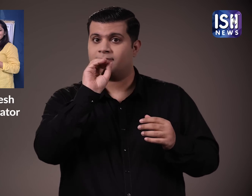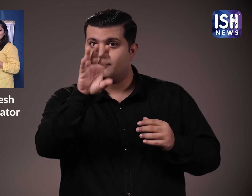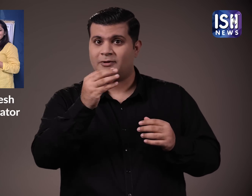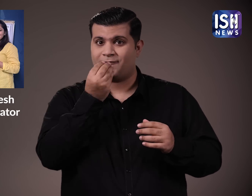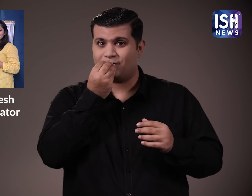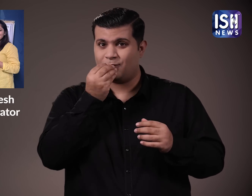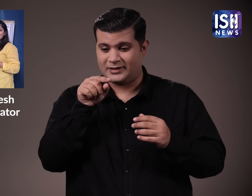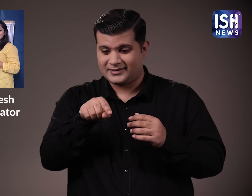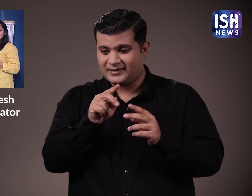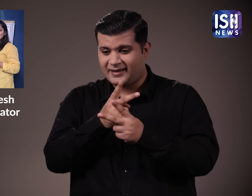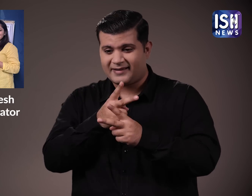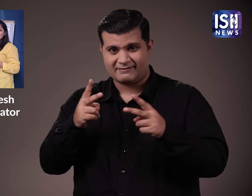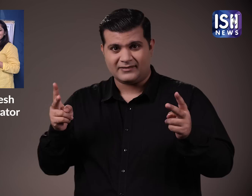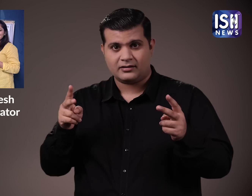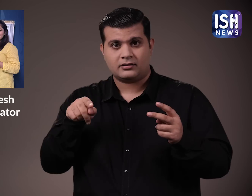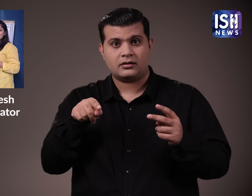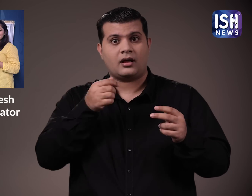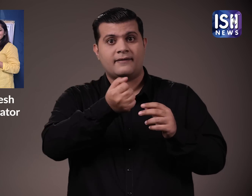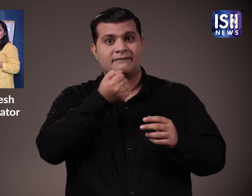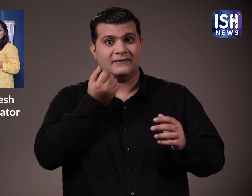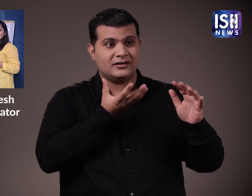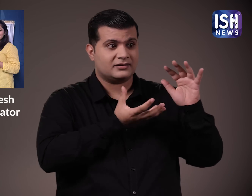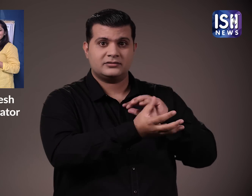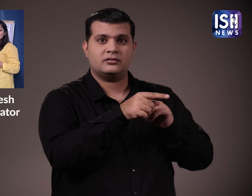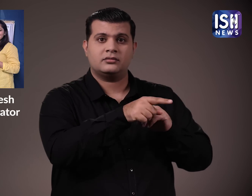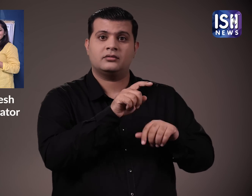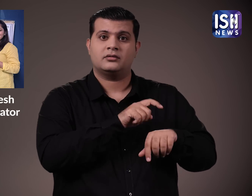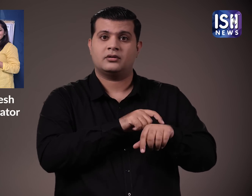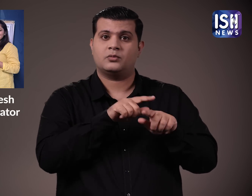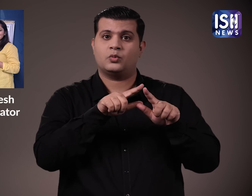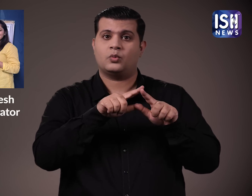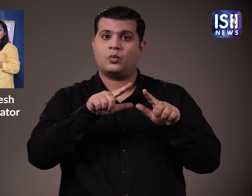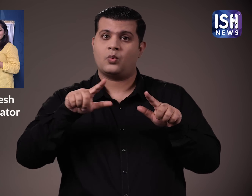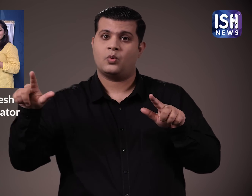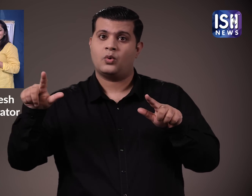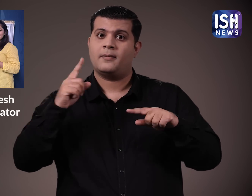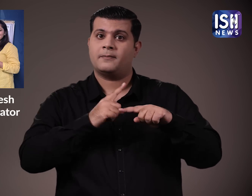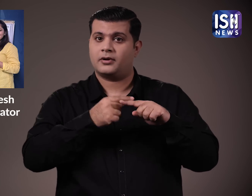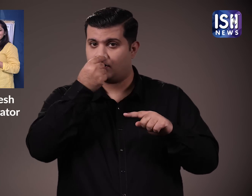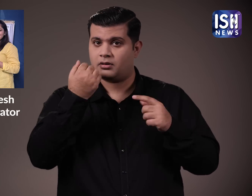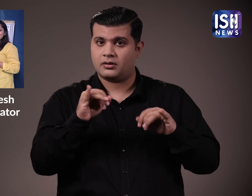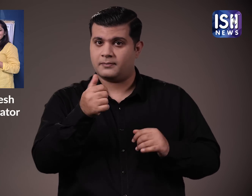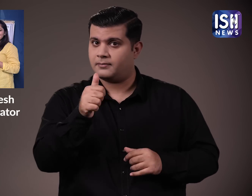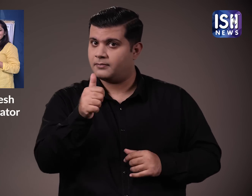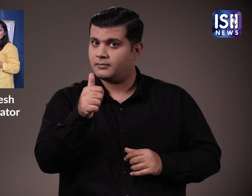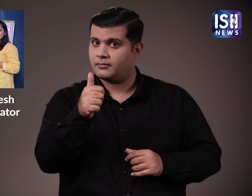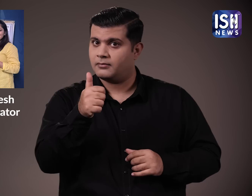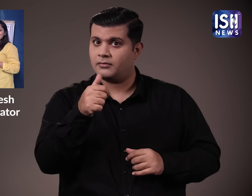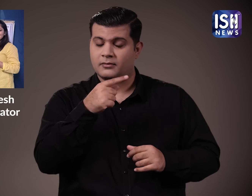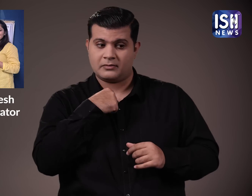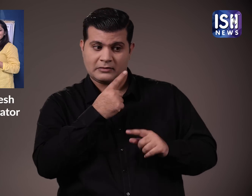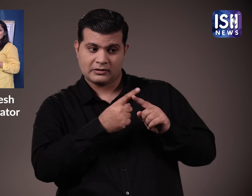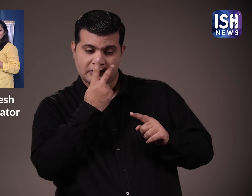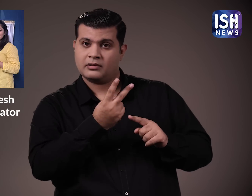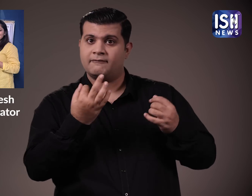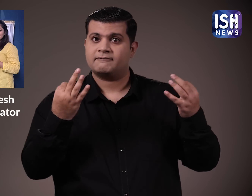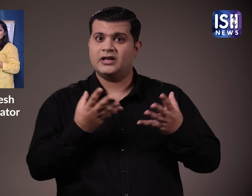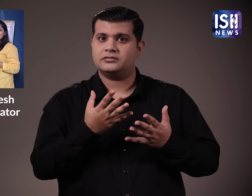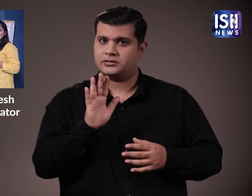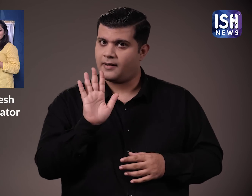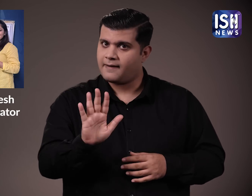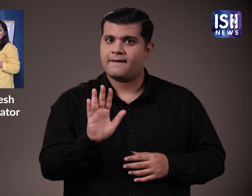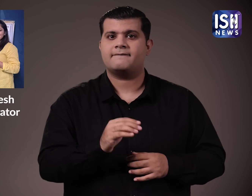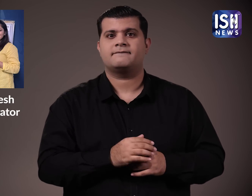Let me tell you, different foods when stored in the refrigerator last longer and does not get spoilt. They stay fresh.